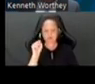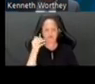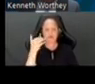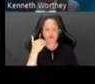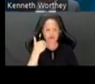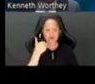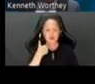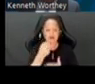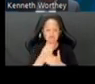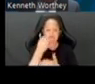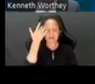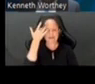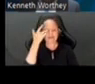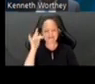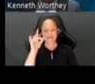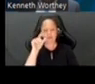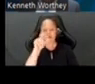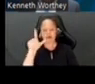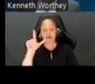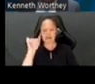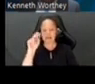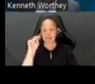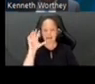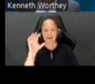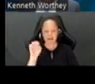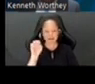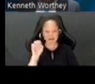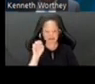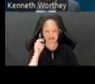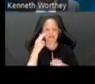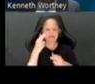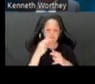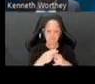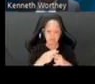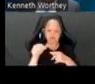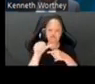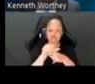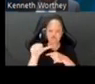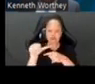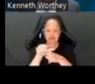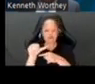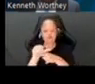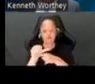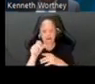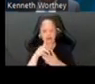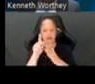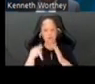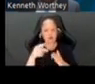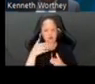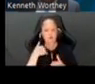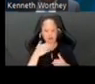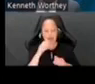Money Smart alliance. I mentioned the Money Smart trainer program. We'll have other resources